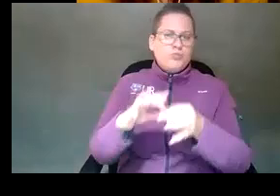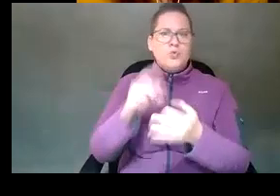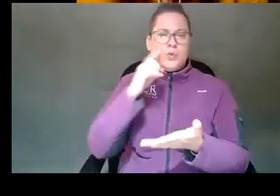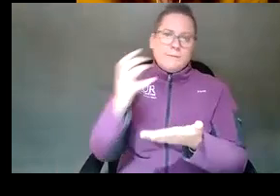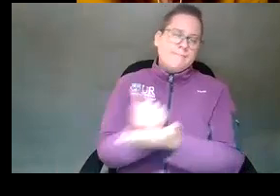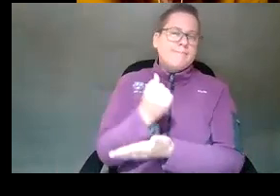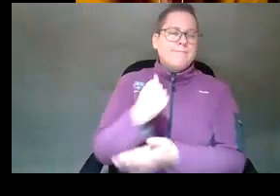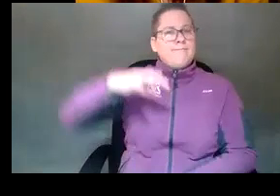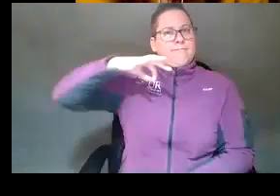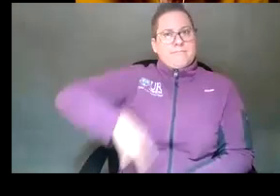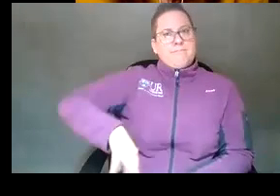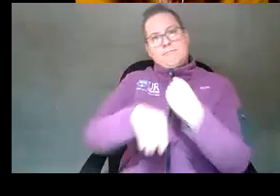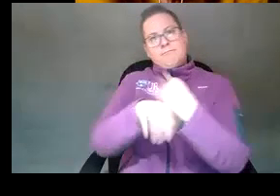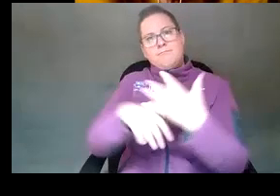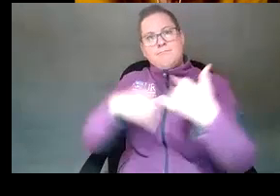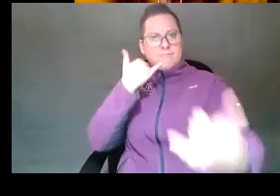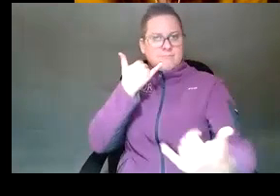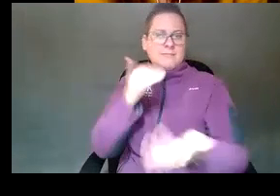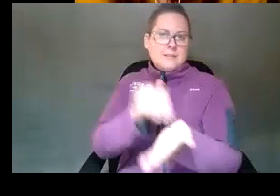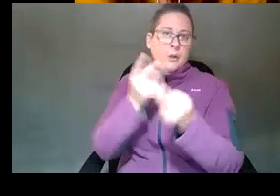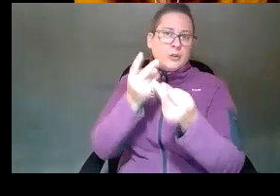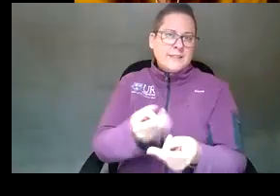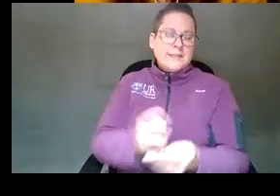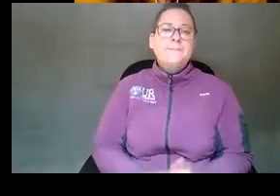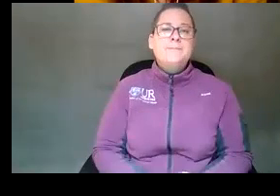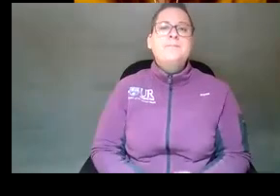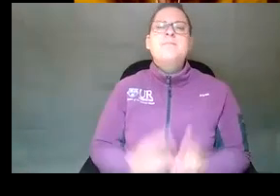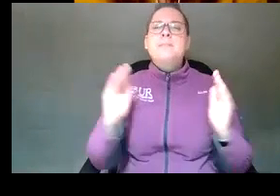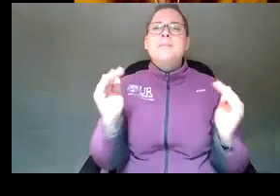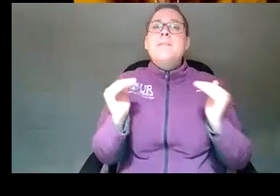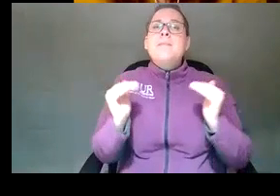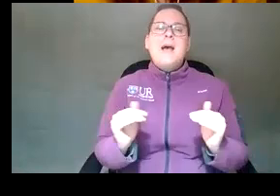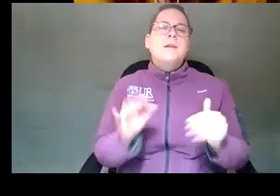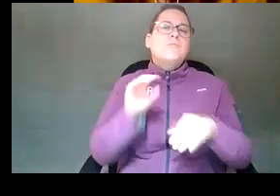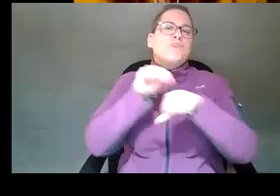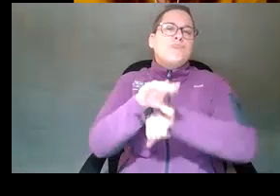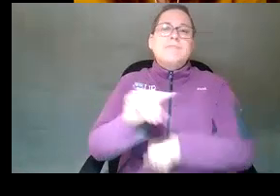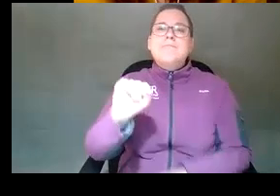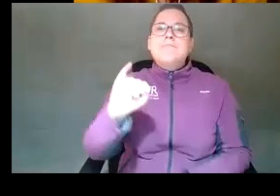sessions and what I want to move into next are just some tips that we've been able to come up